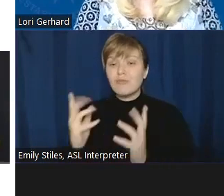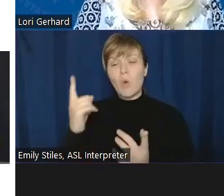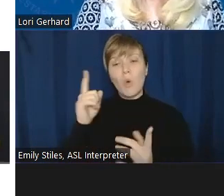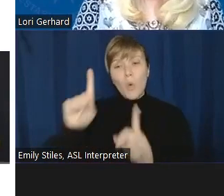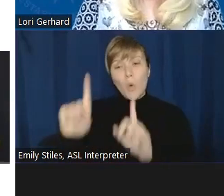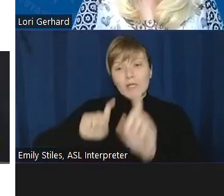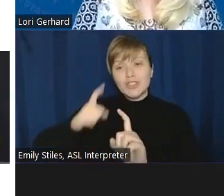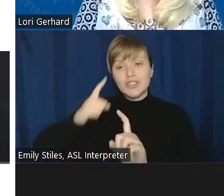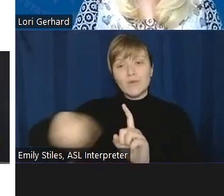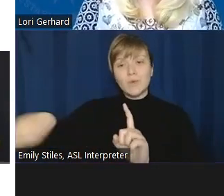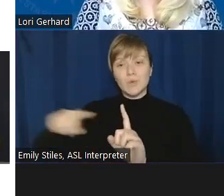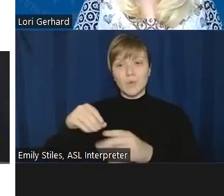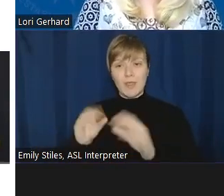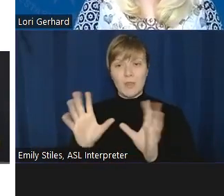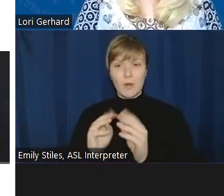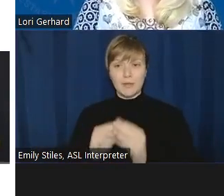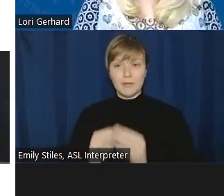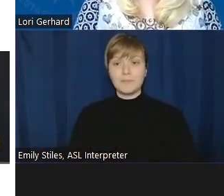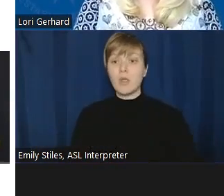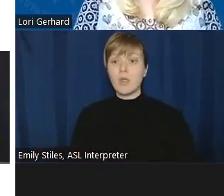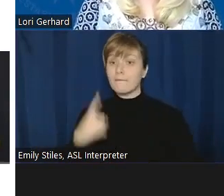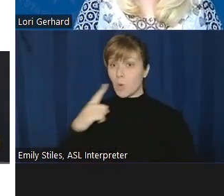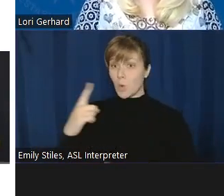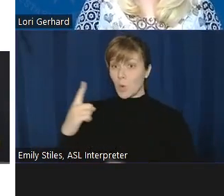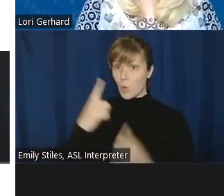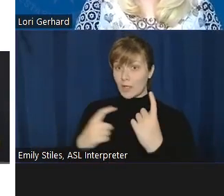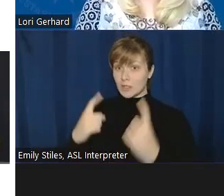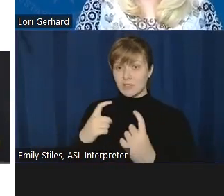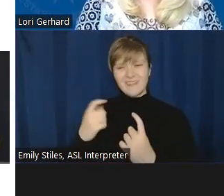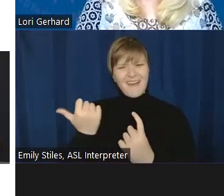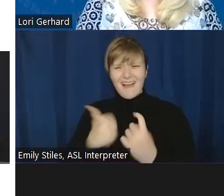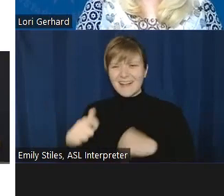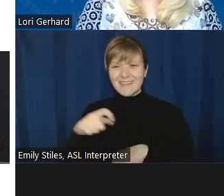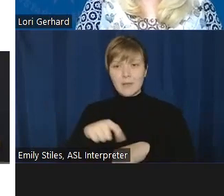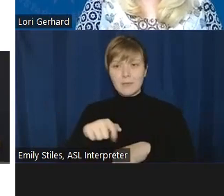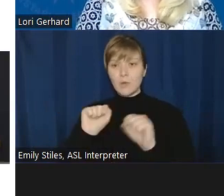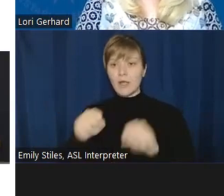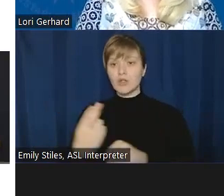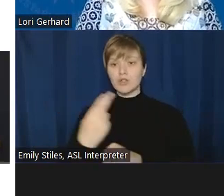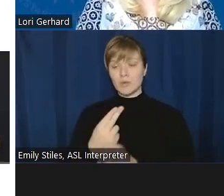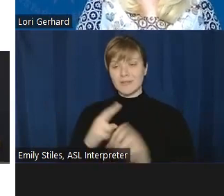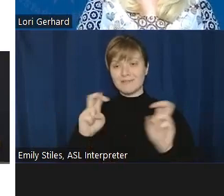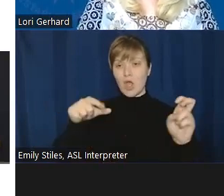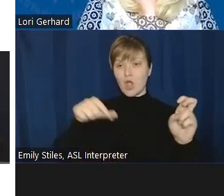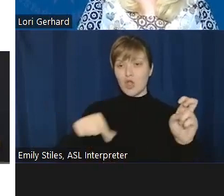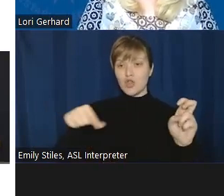For questions, please submit those at any time using the Q&A feature in the Zoom dashboard.